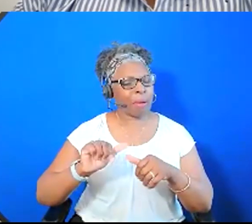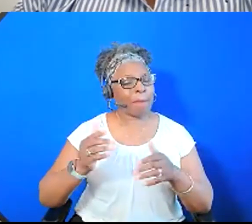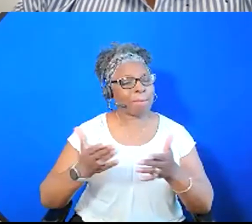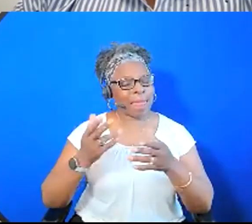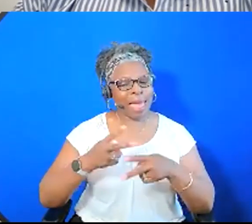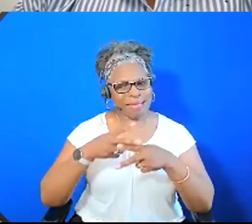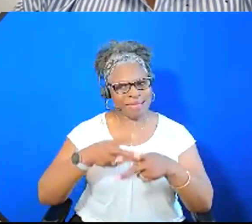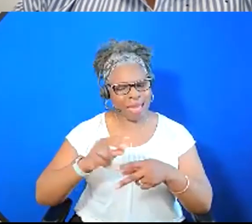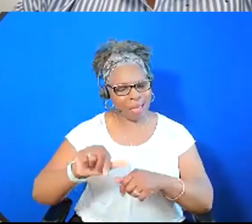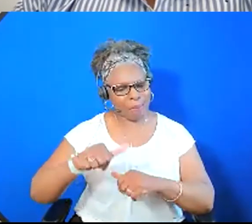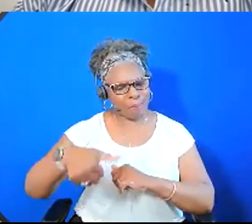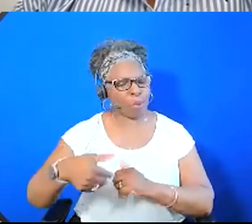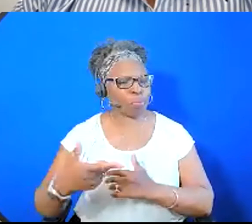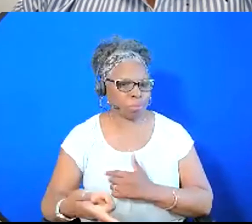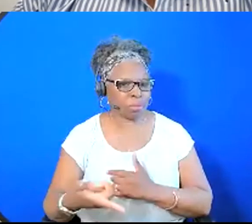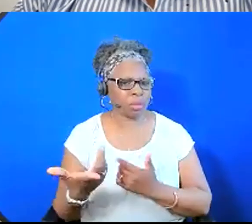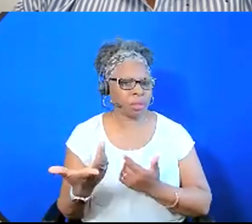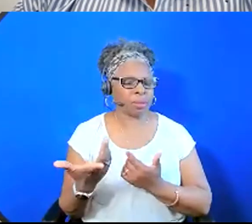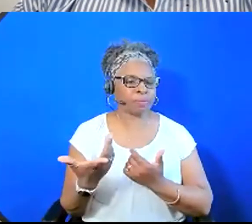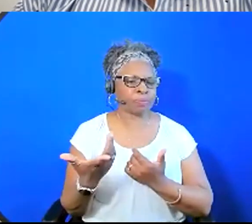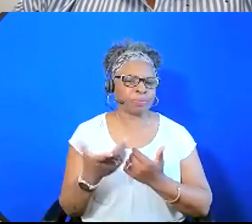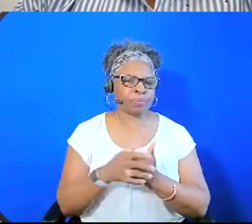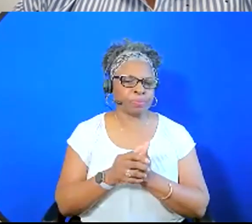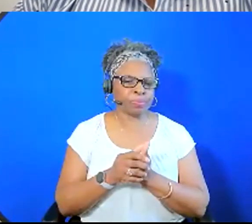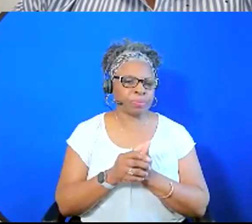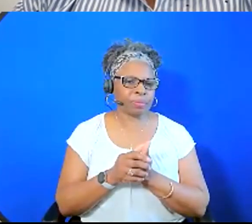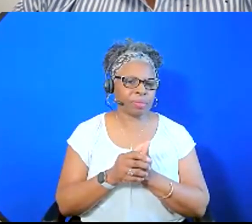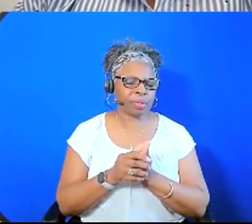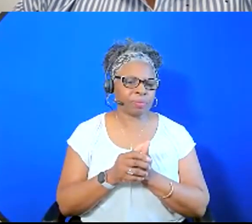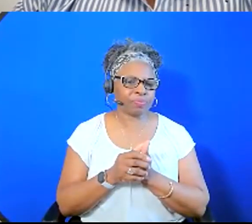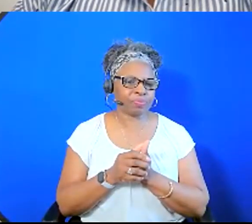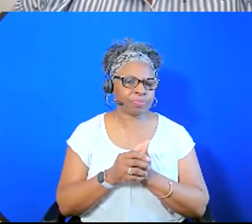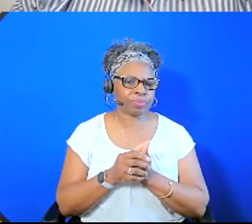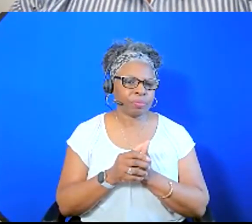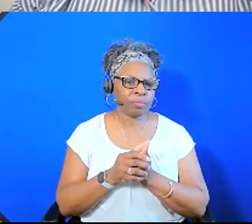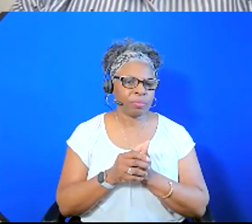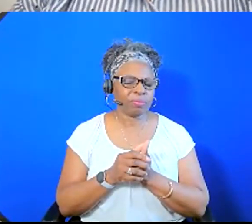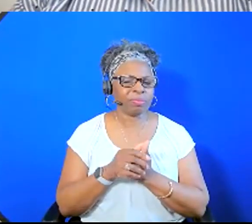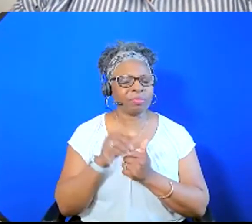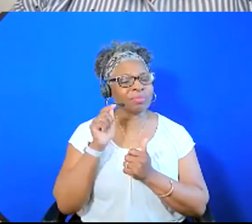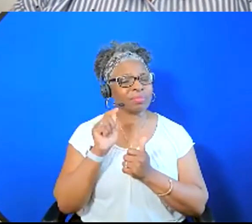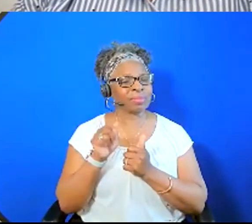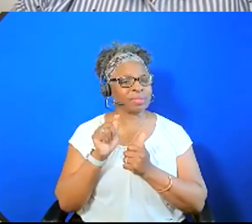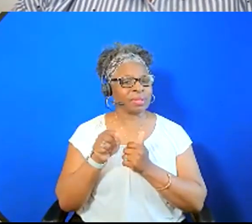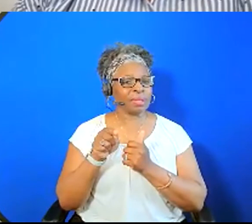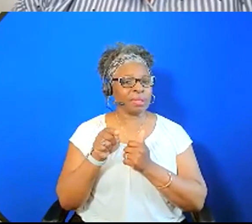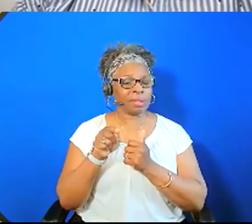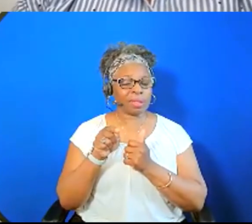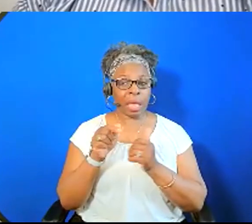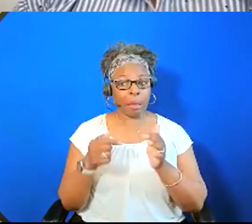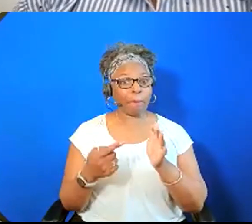for a whole bunch of reasons. But the simplest form that they do is they're really tight on there being a kind of debrief after a play,